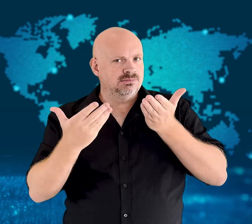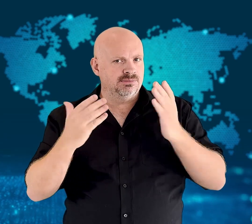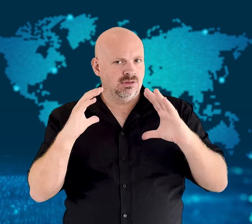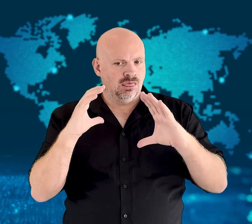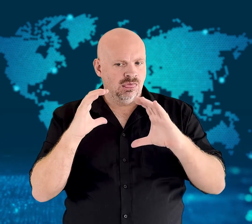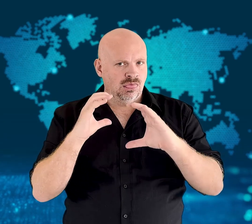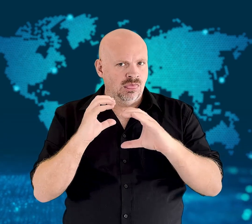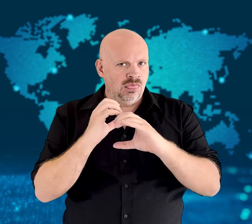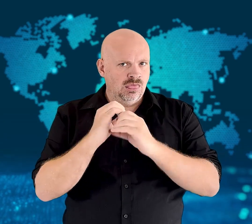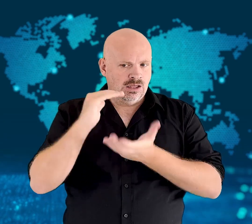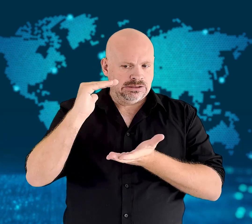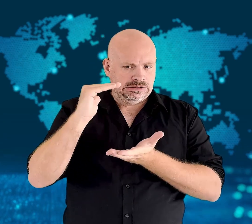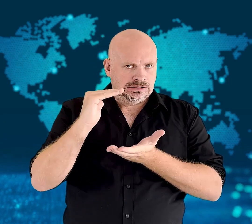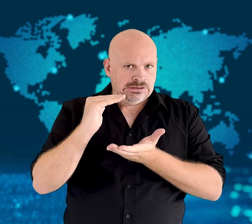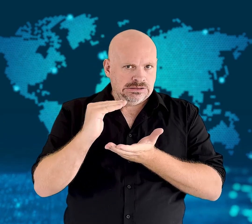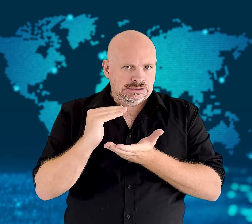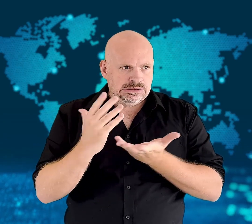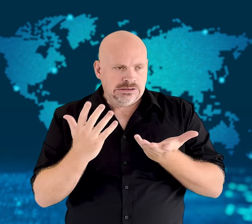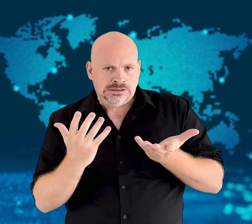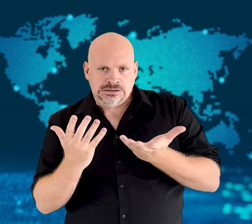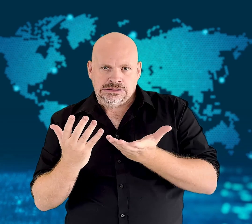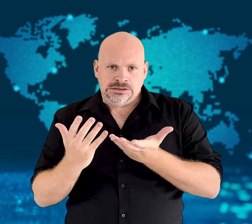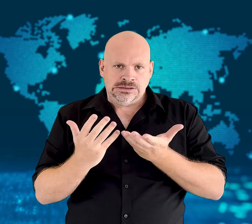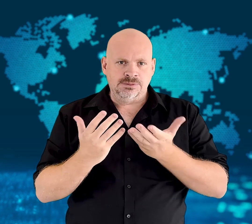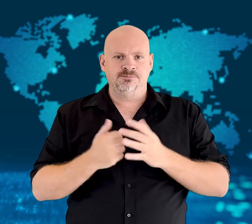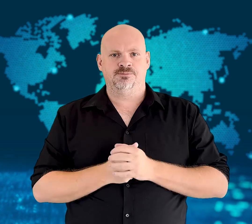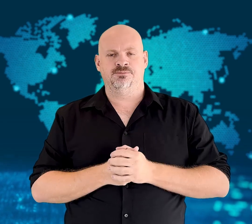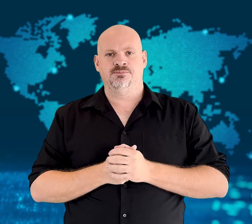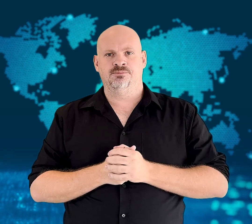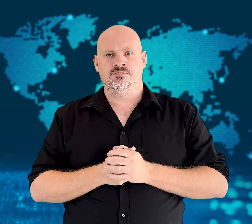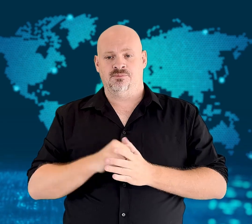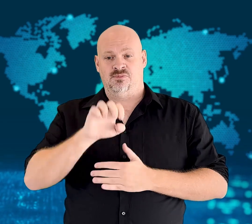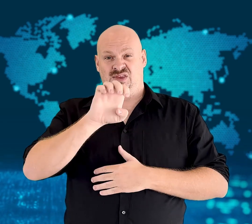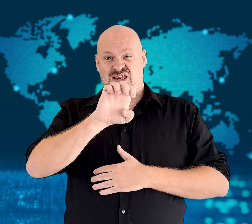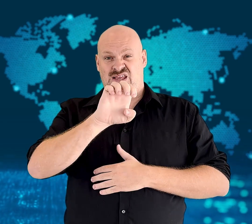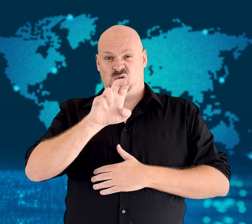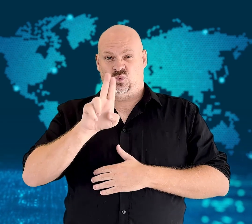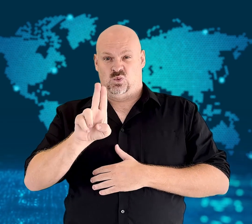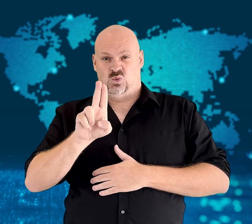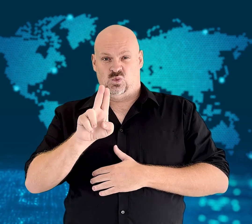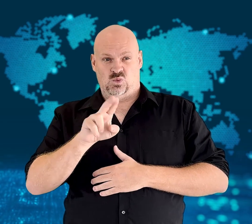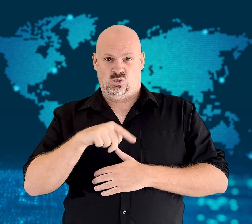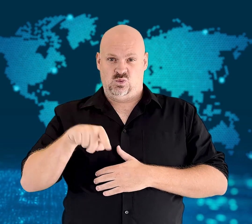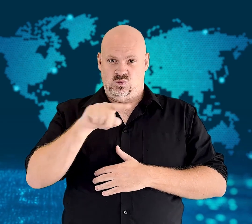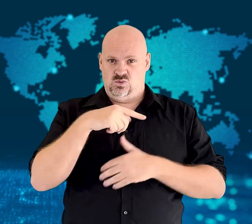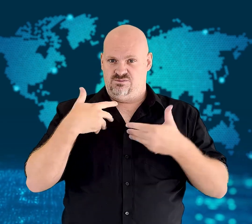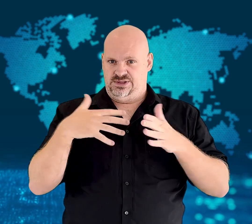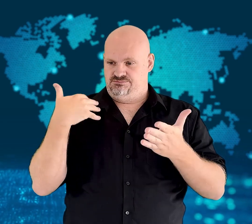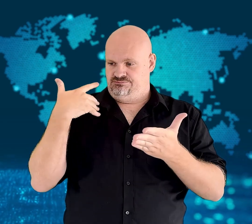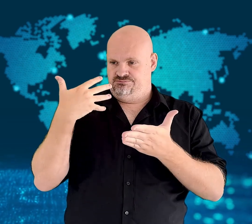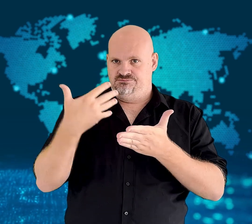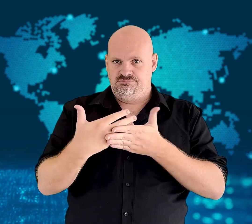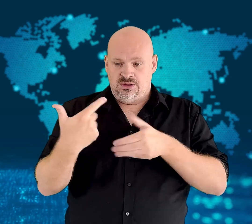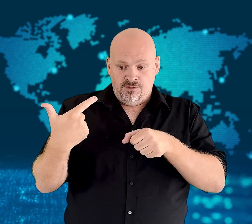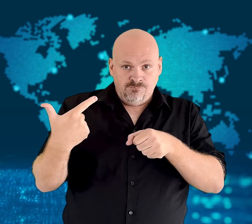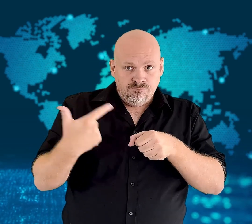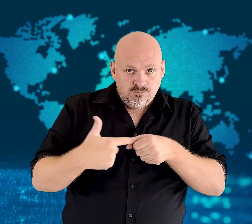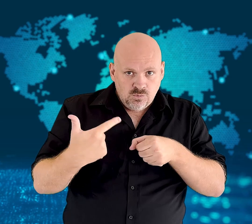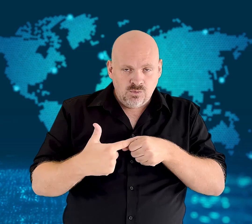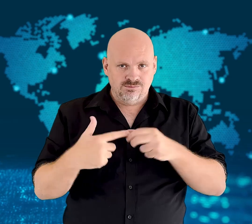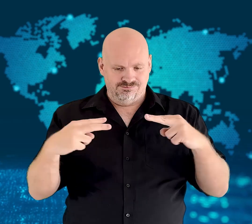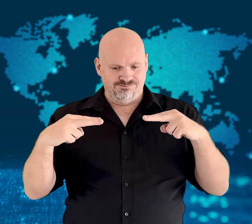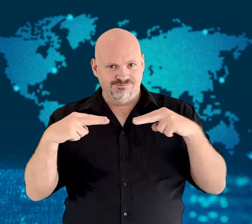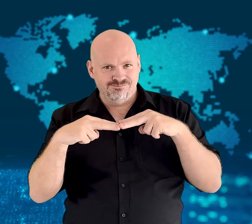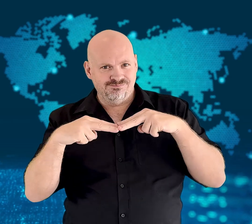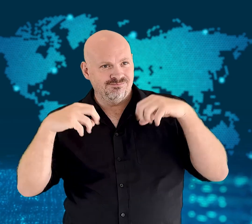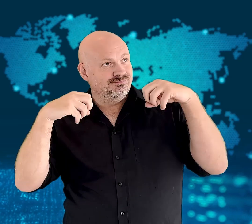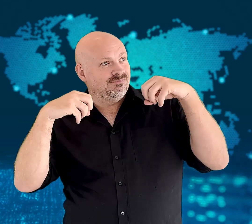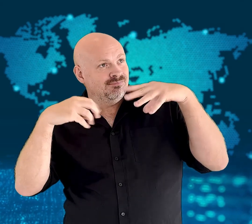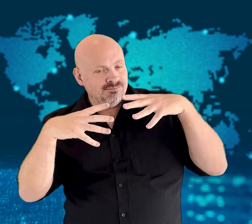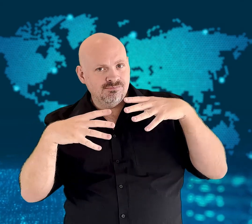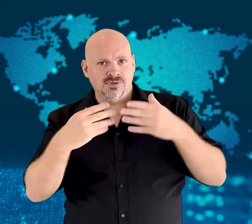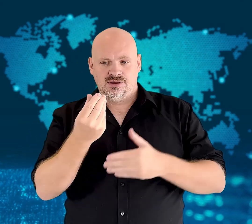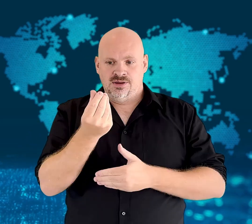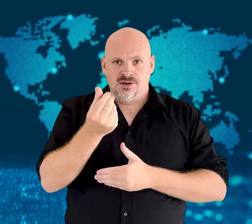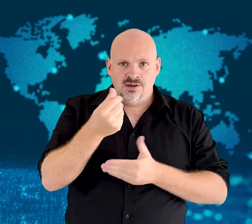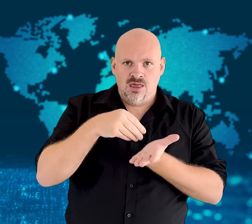The European Union (EU) has been struggling with fuel costs, electricity costs, and cost of